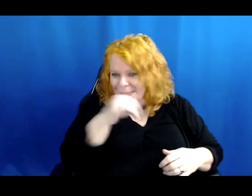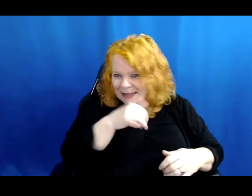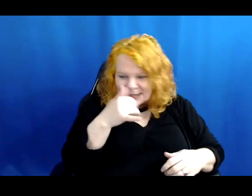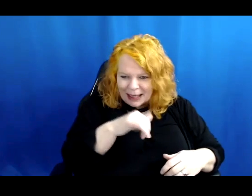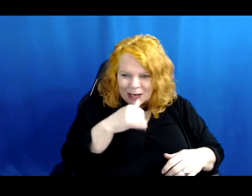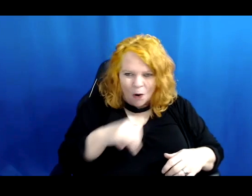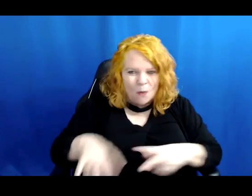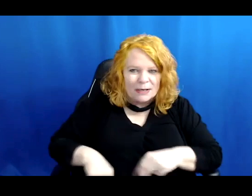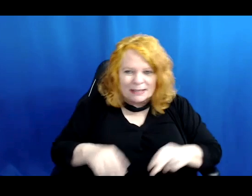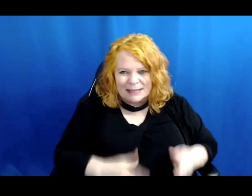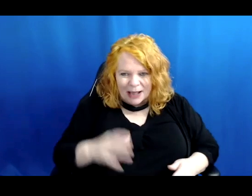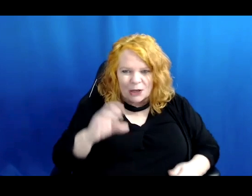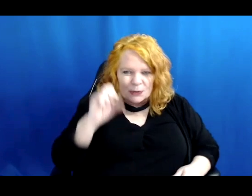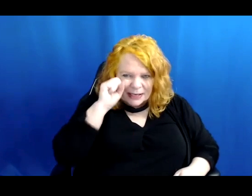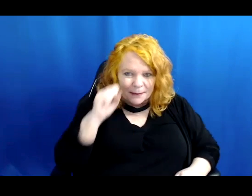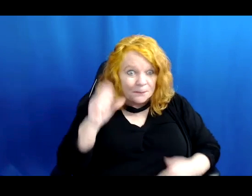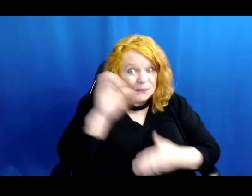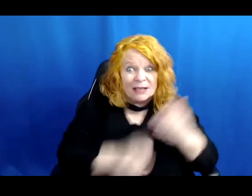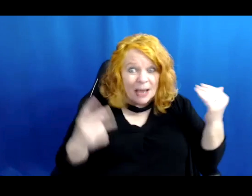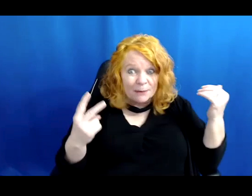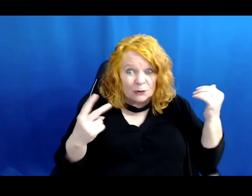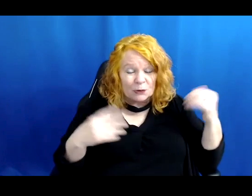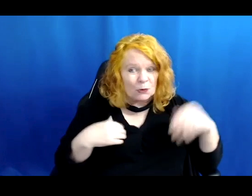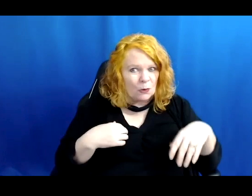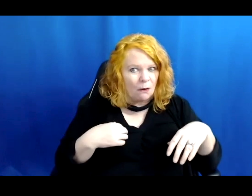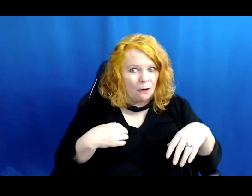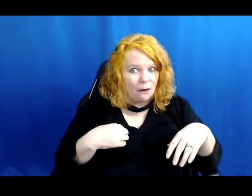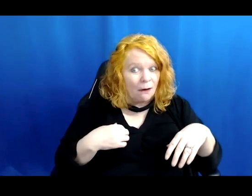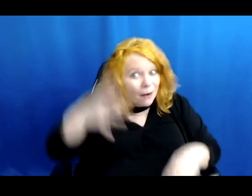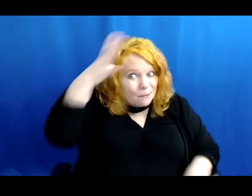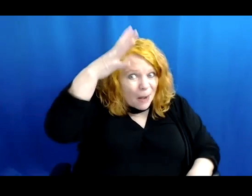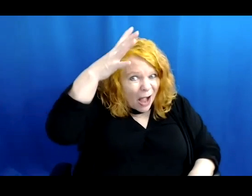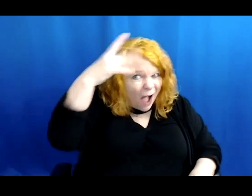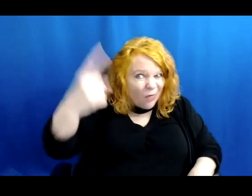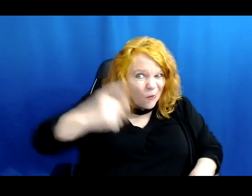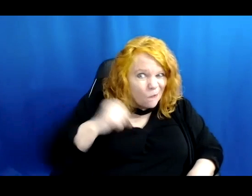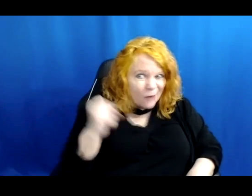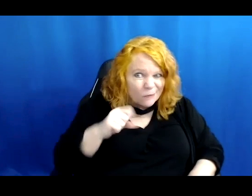So chapter 2, Papa the One-Winged Parrot. Papa the One-Winged Parrot.